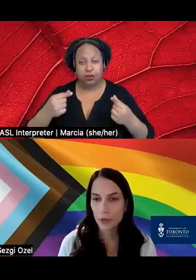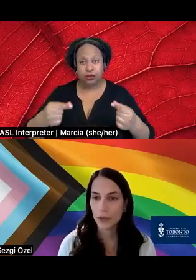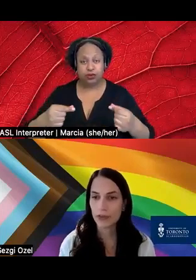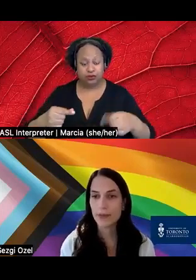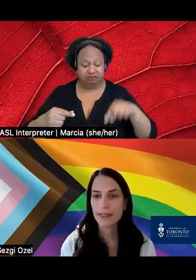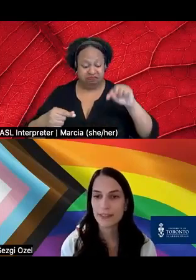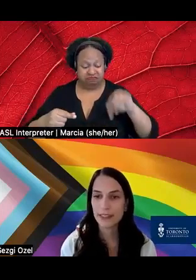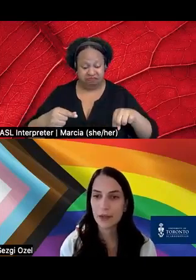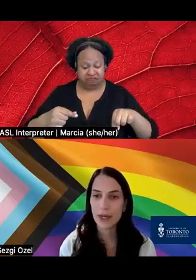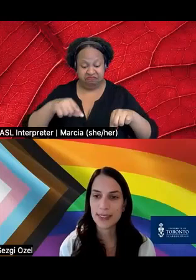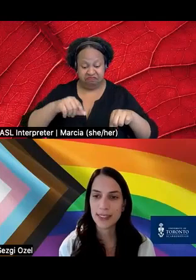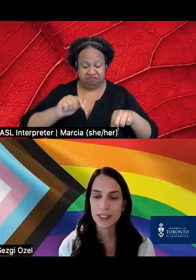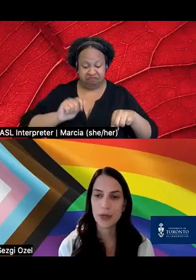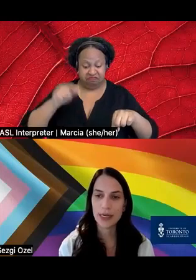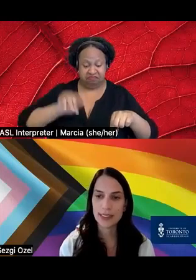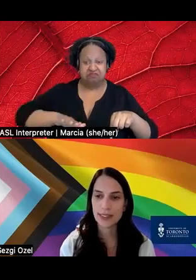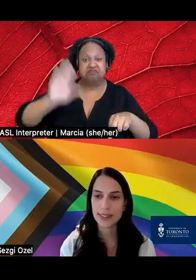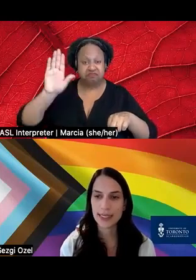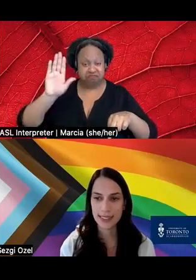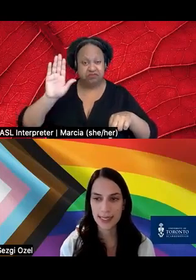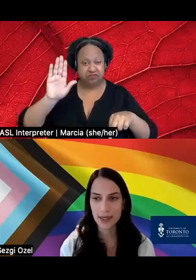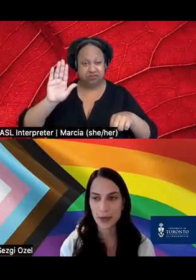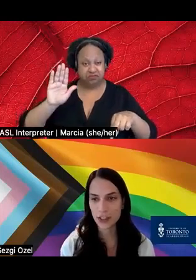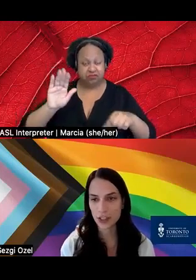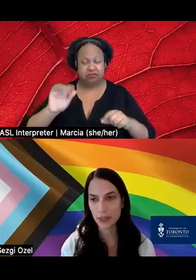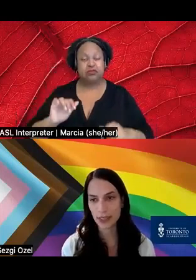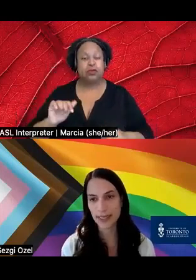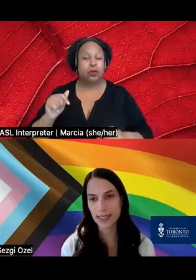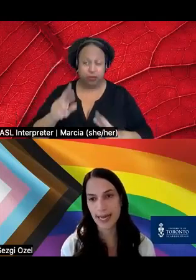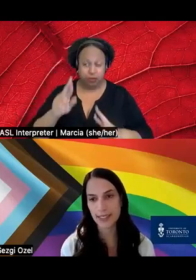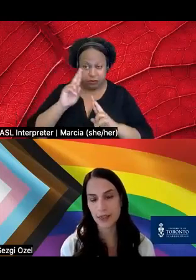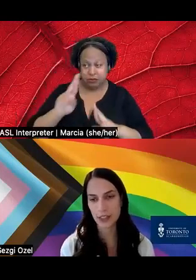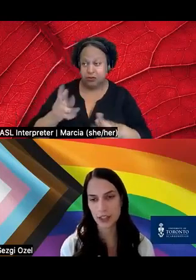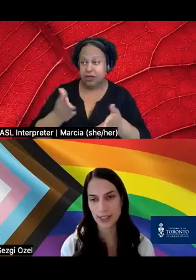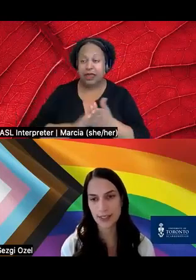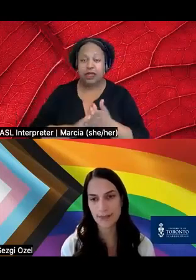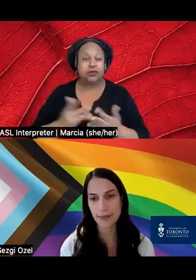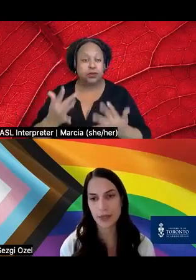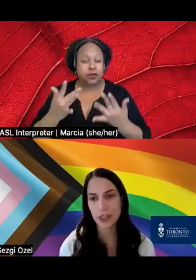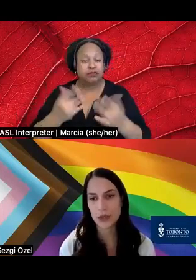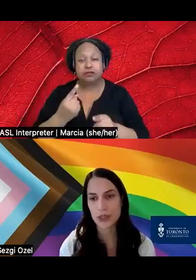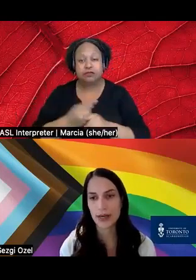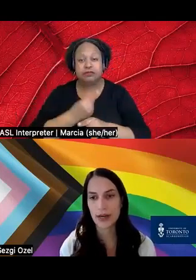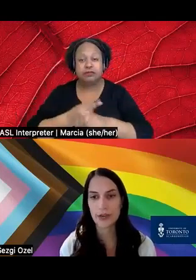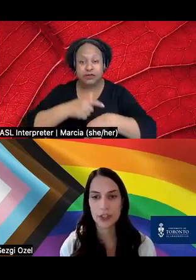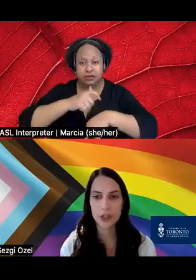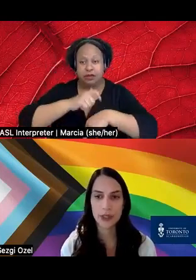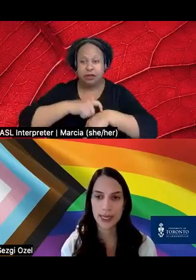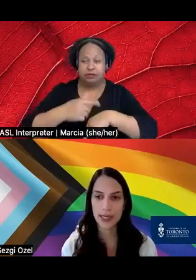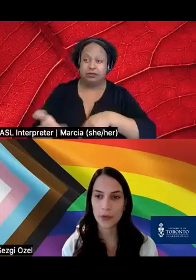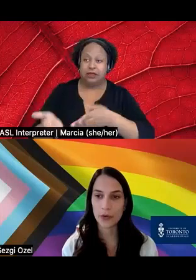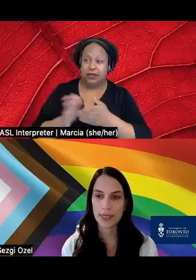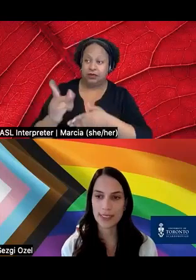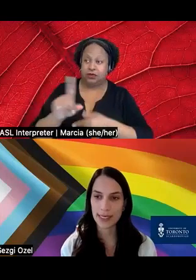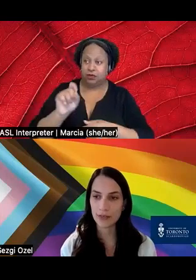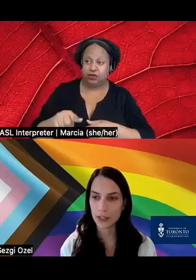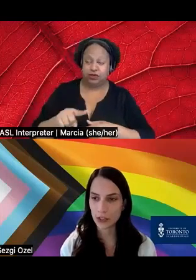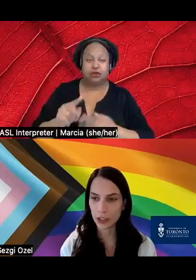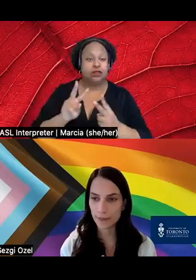We respectfully request that you wait until the designated question period to ask questions using either the Q&A or raise hand feature.